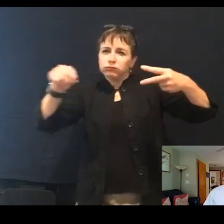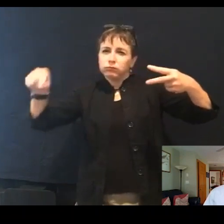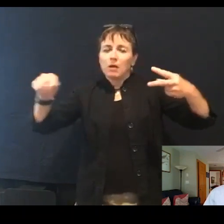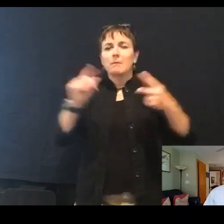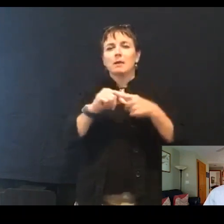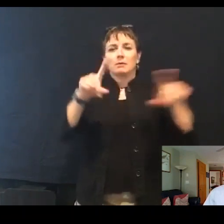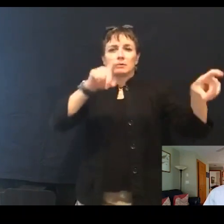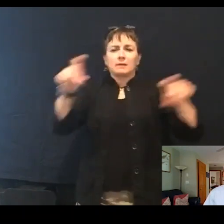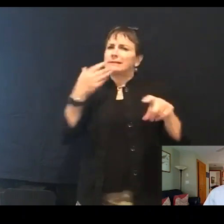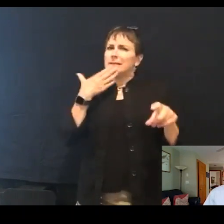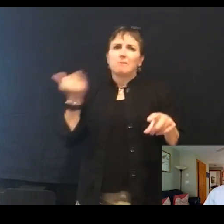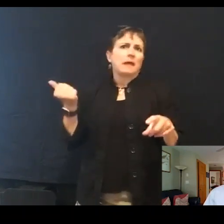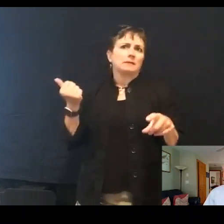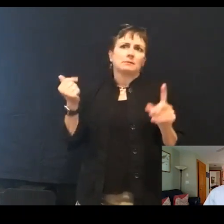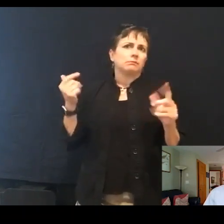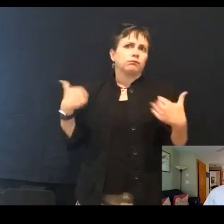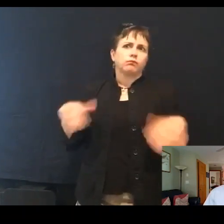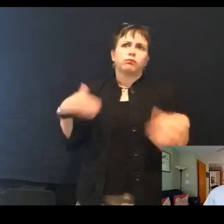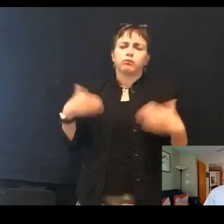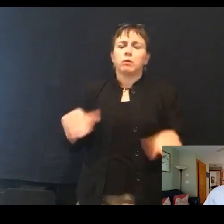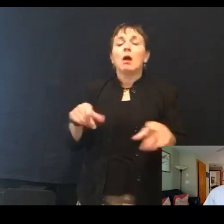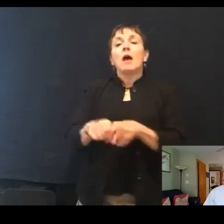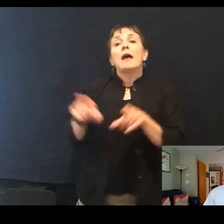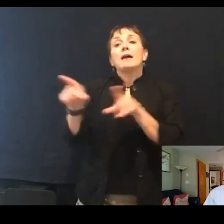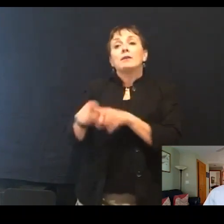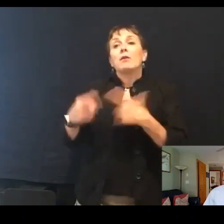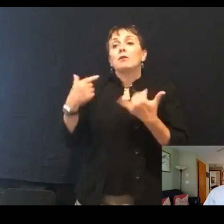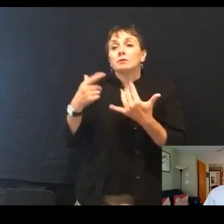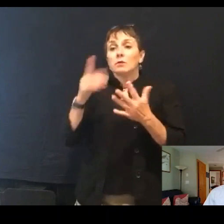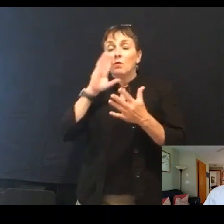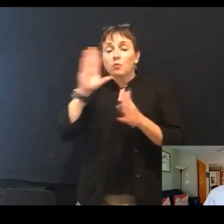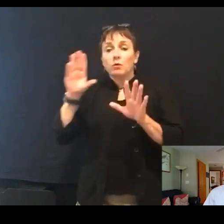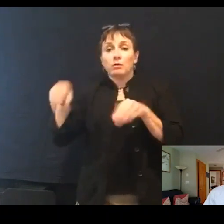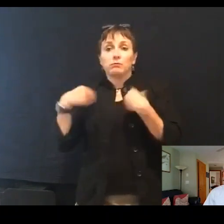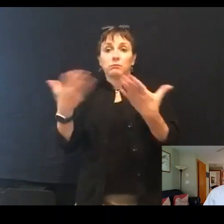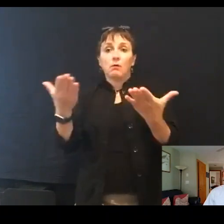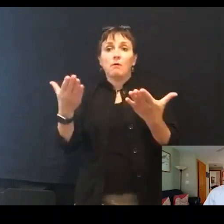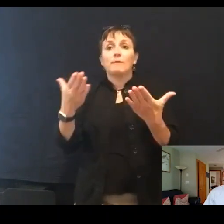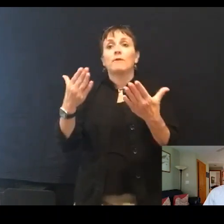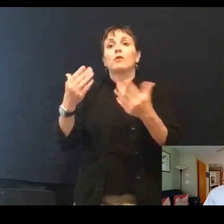They are also both going to provide you the same level of genetic counseling.